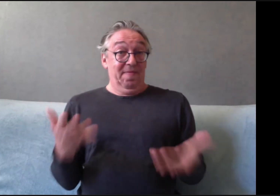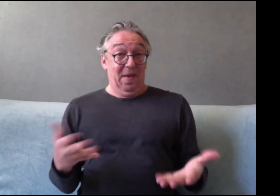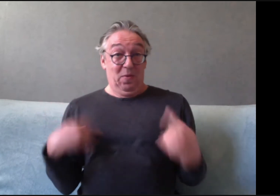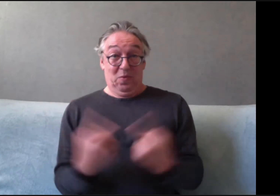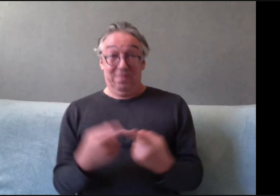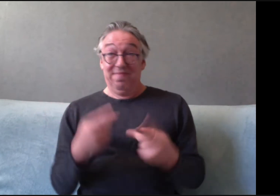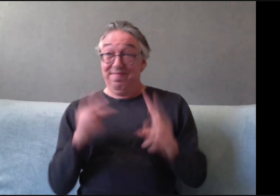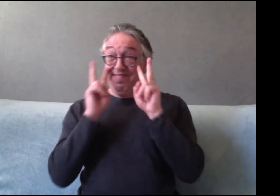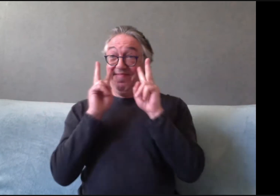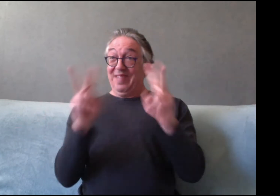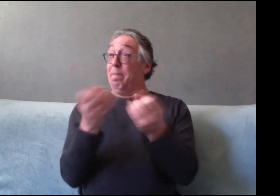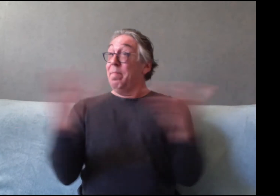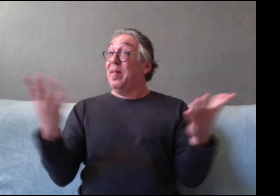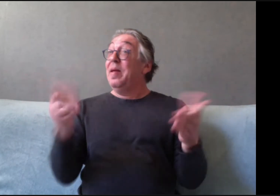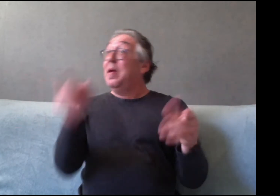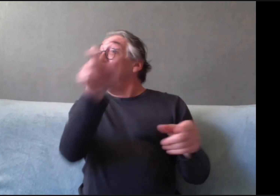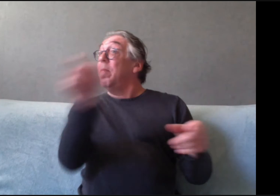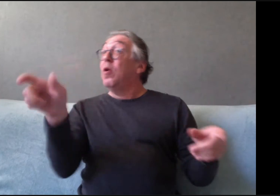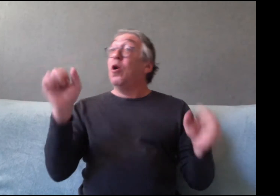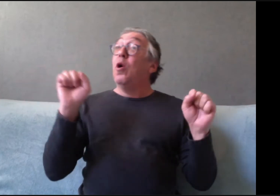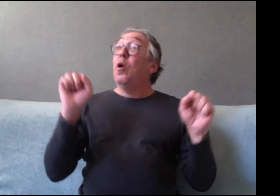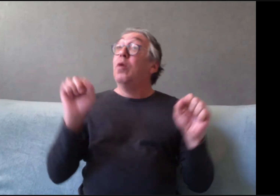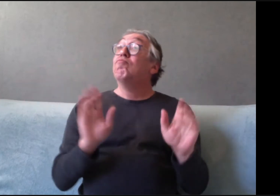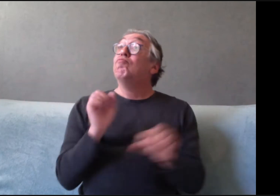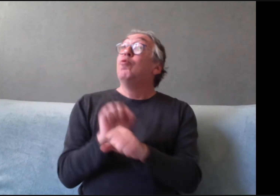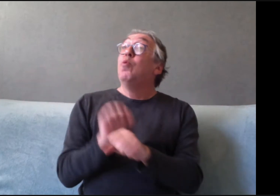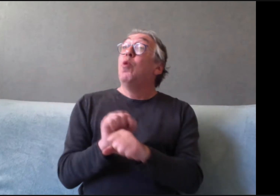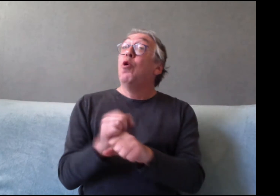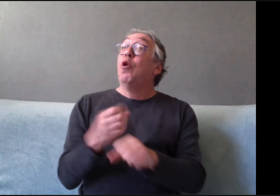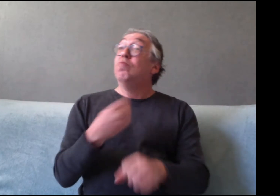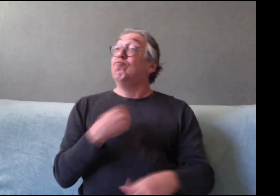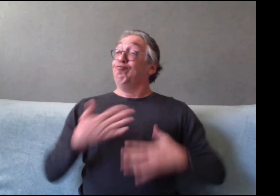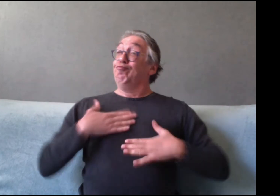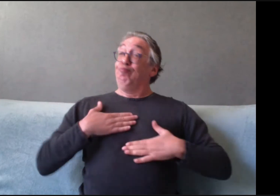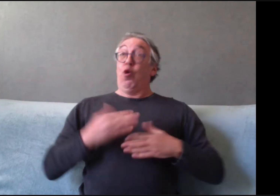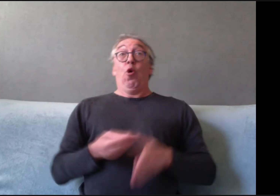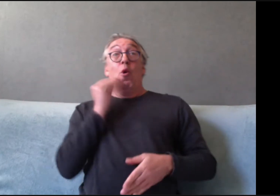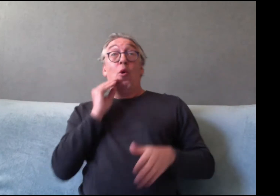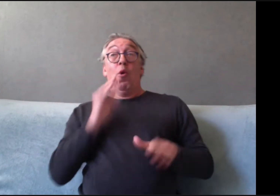so we need to ensure that they continue to do it. I have just two more points.